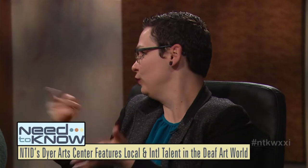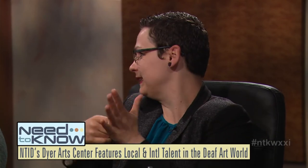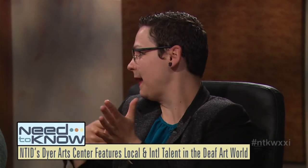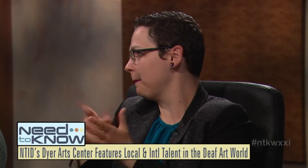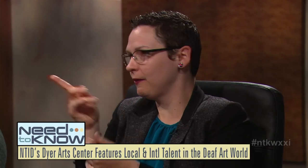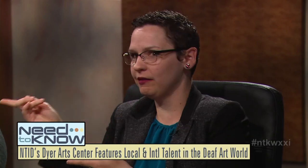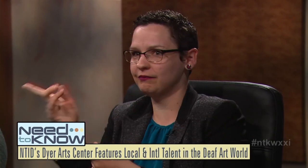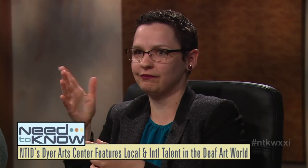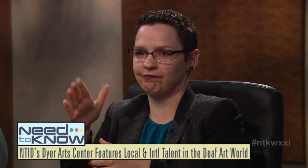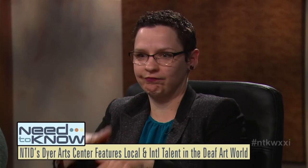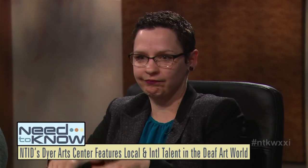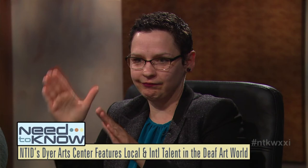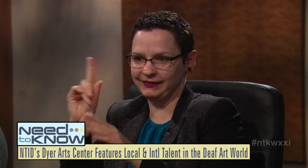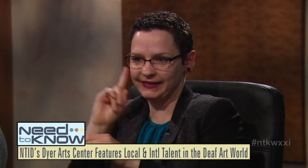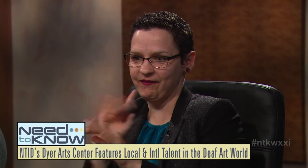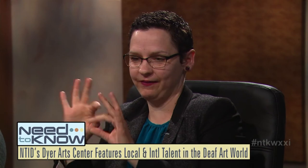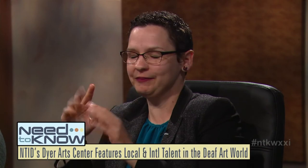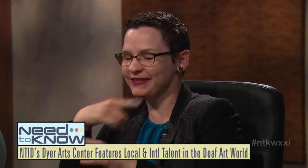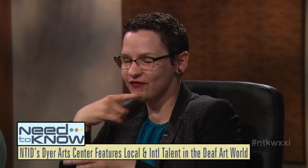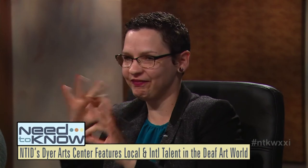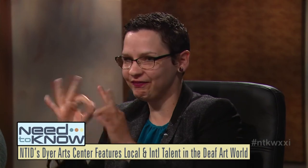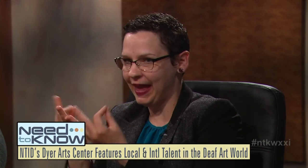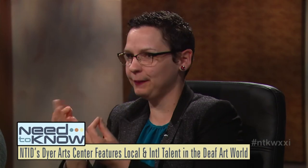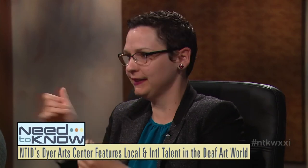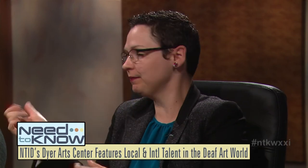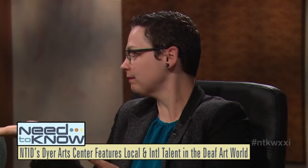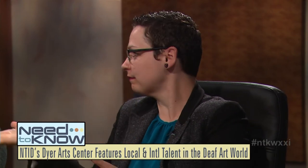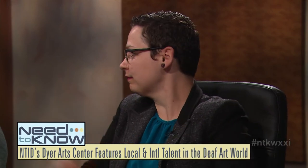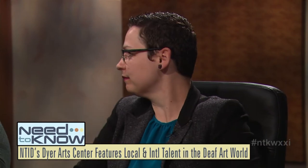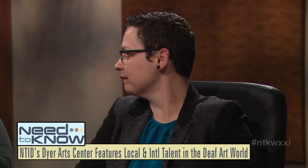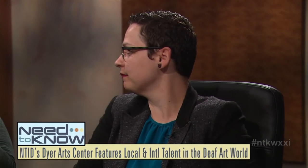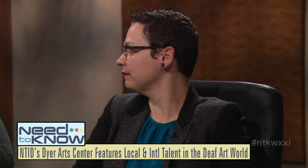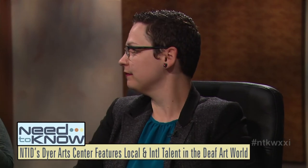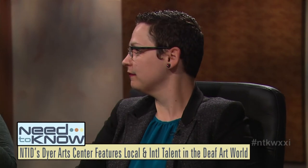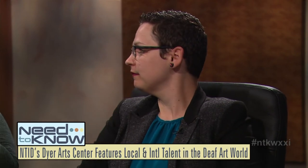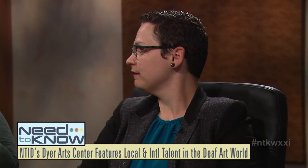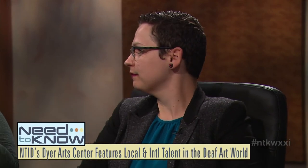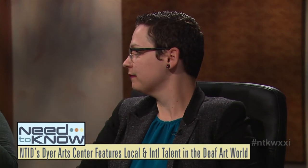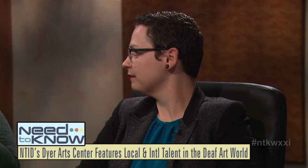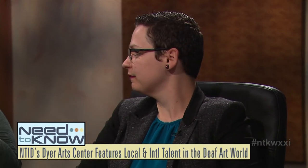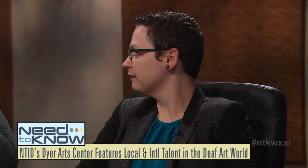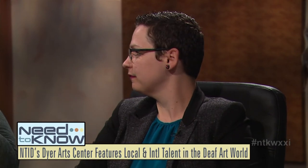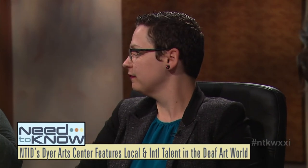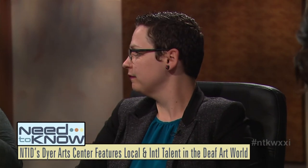AS IT RELATES TO THAT BUT YOU SHOW THAT TYPE OF THING IN YOUR ARTWORK, LAURAL, YOU CAN EXPLAIN THAT.